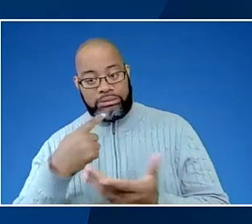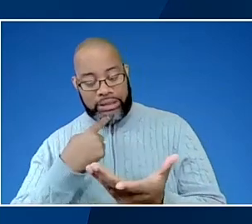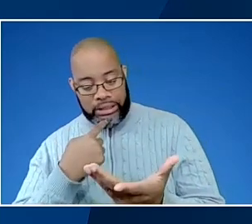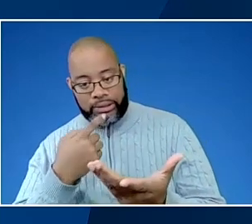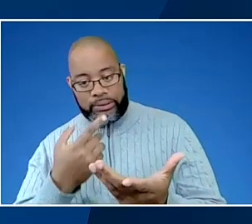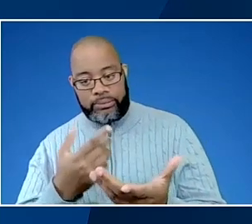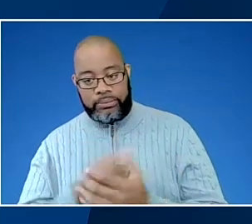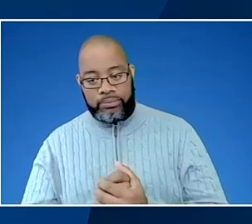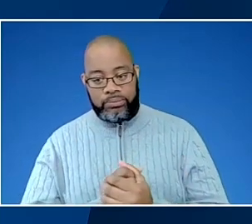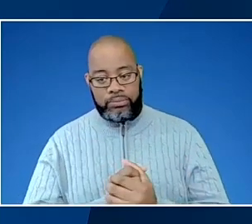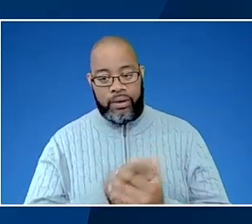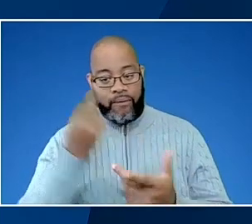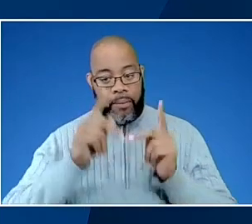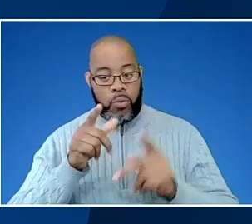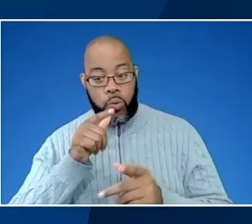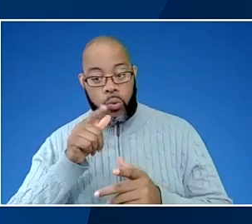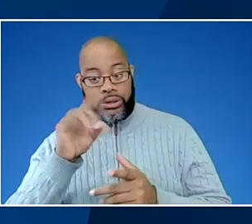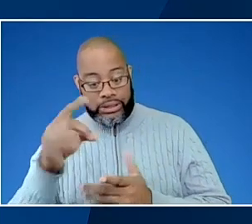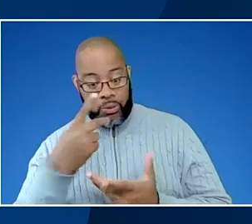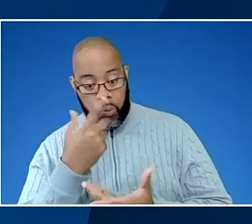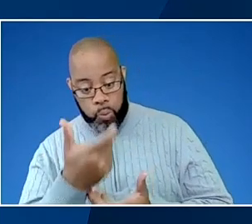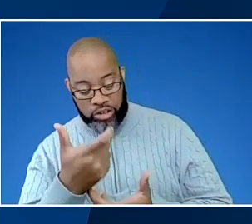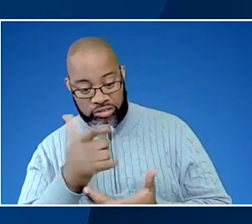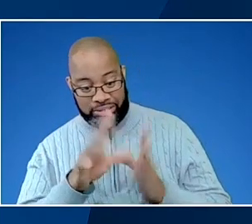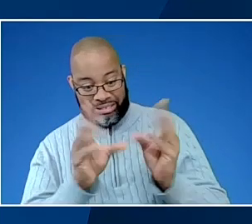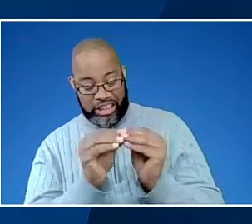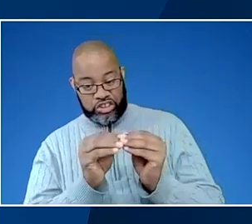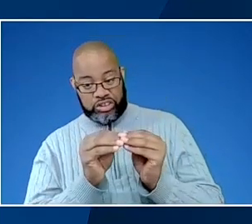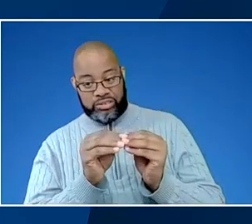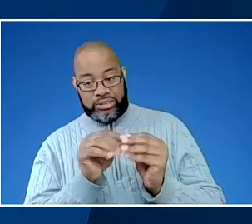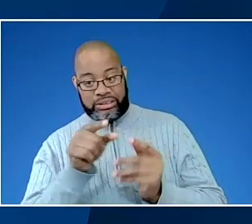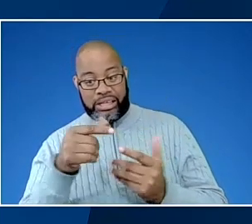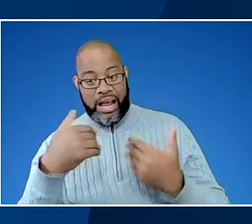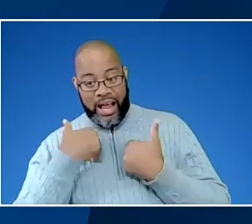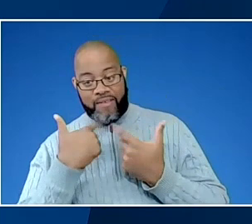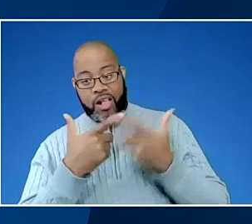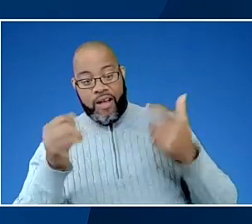and for those that did watch the session, they- there are a lot of topics still left